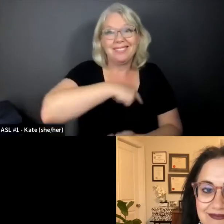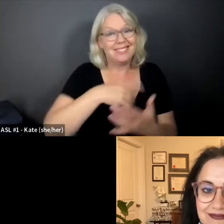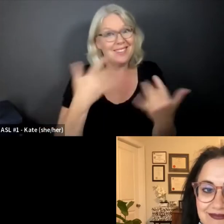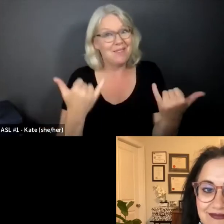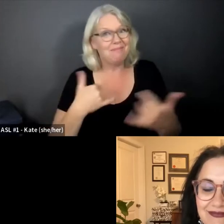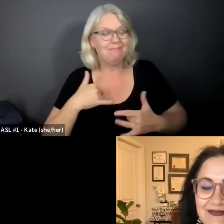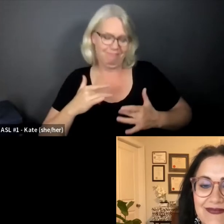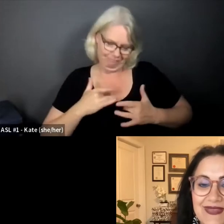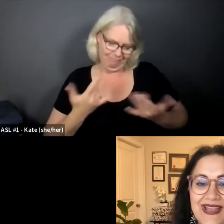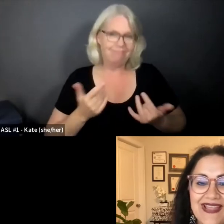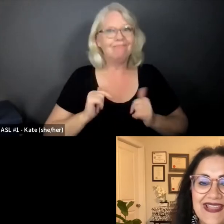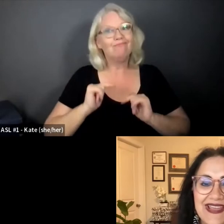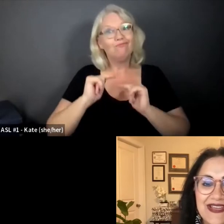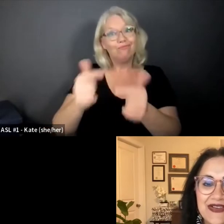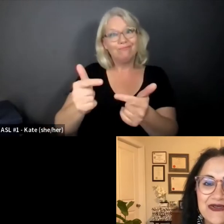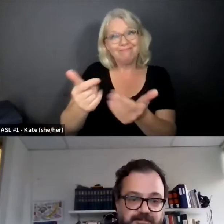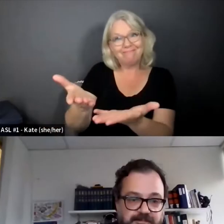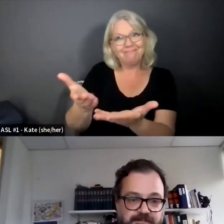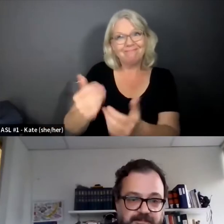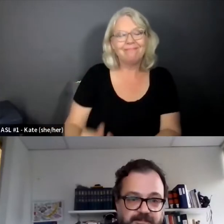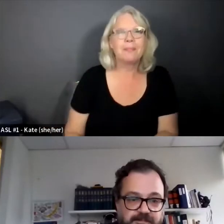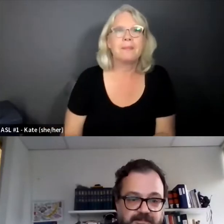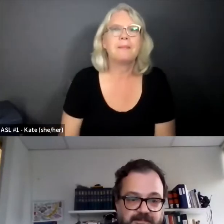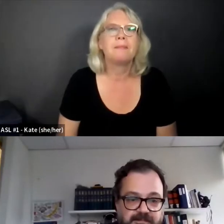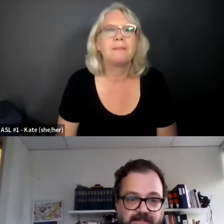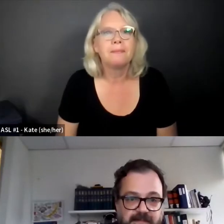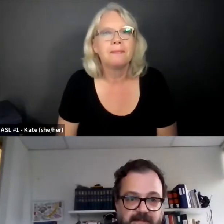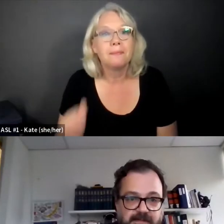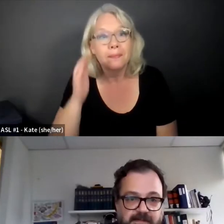Ena Chadha : THANK YOU, ROB, WHAT AN EVENING.